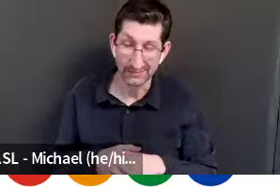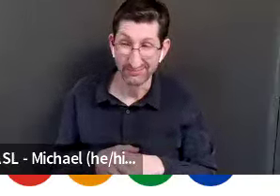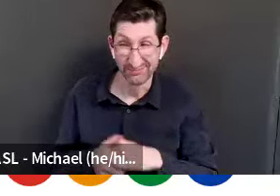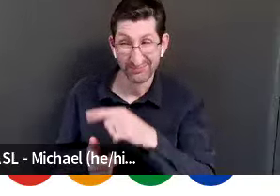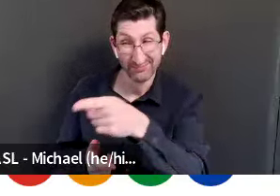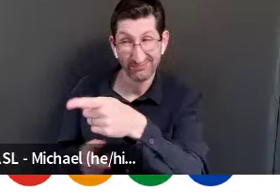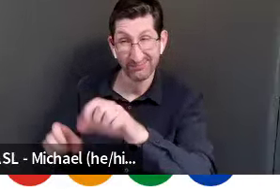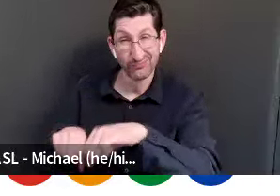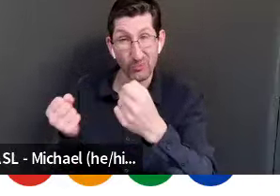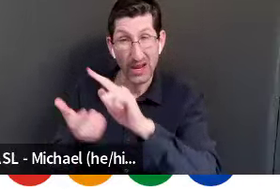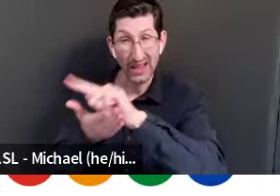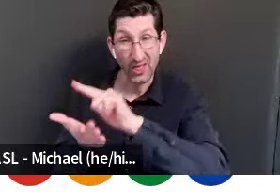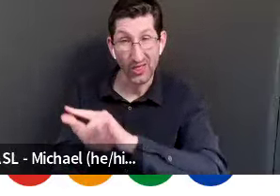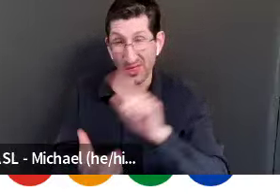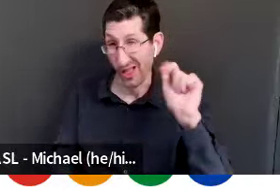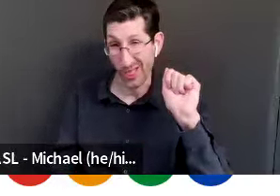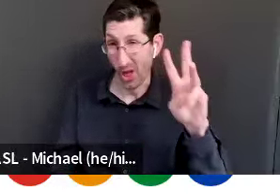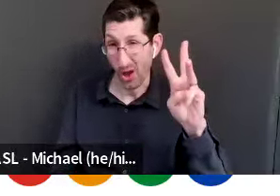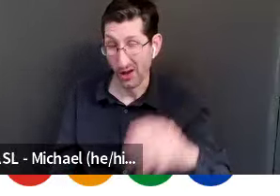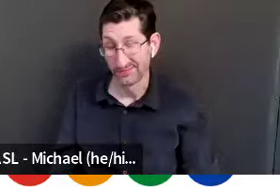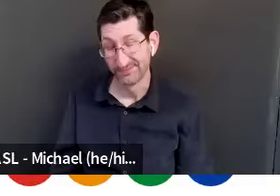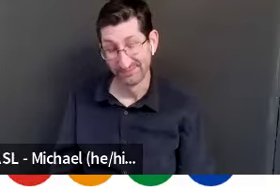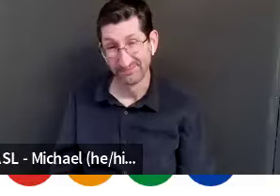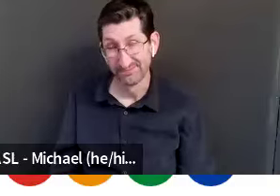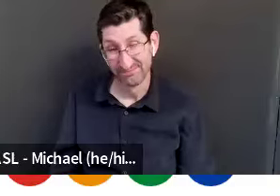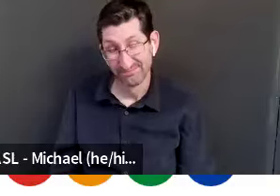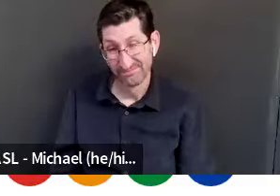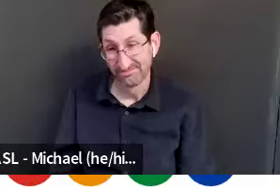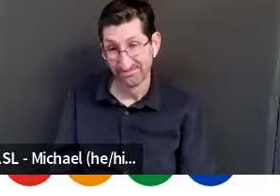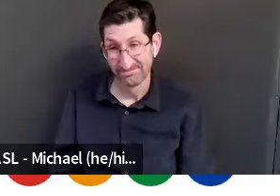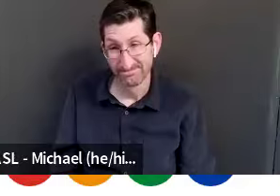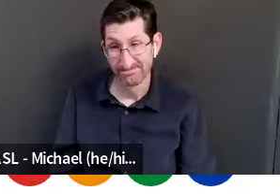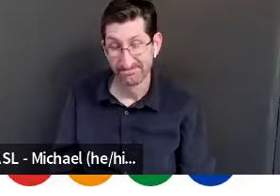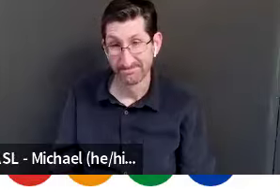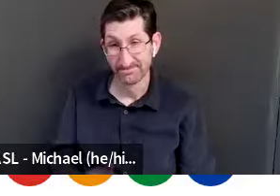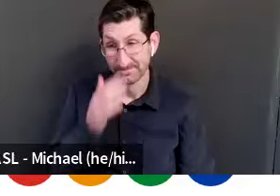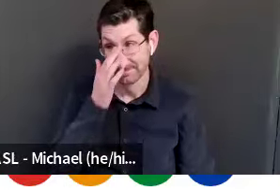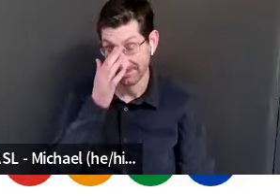THEY BLOW PAST, THEN THEY REALLY ARE BREAKING THE LAW.